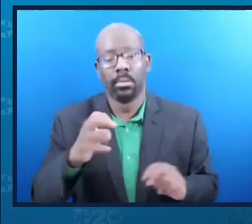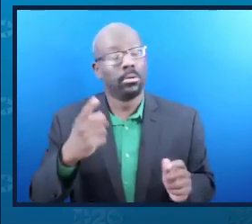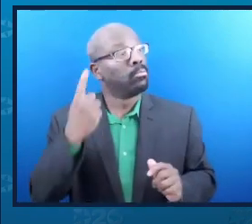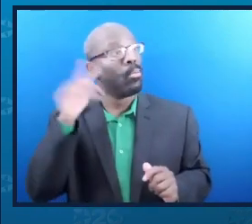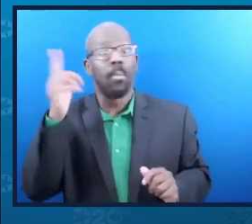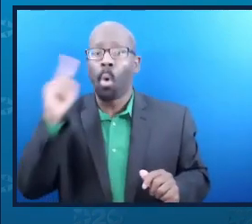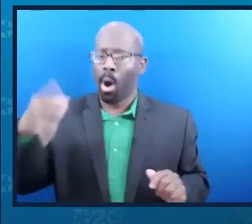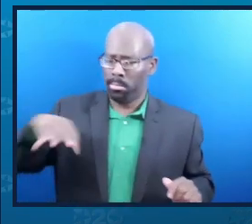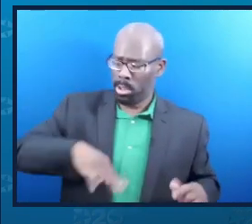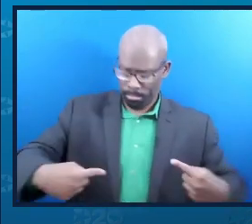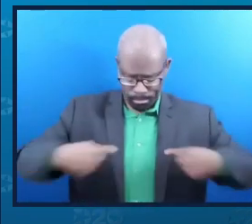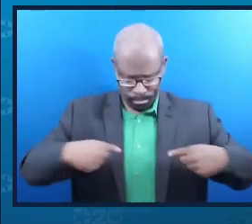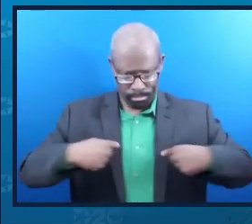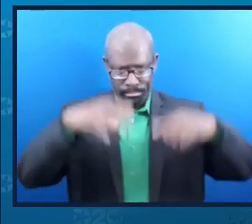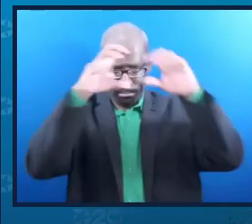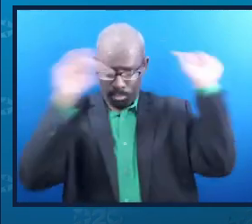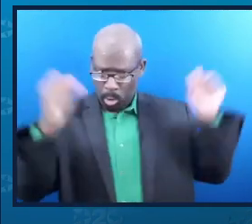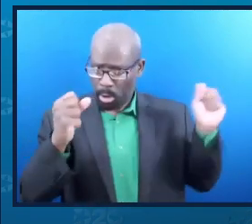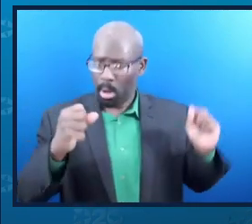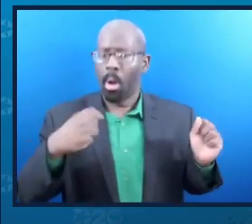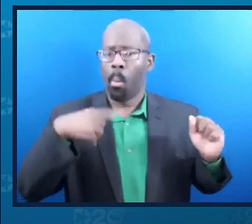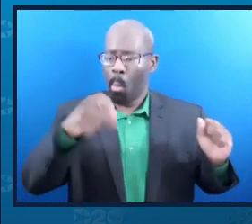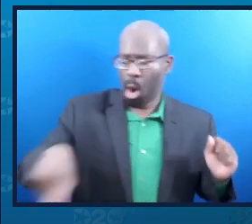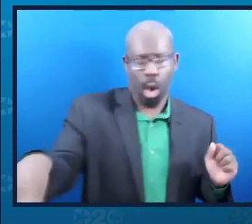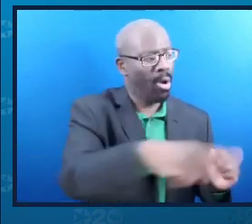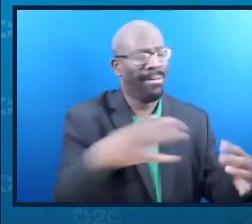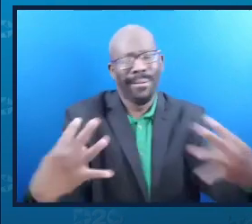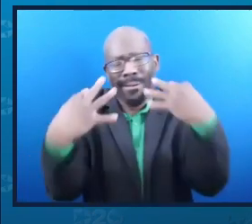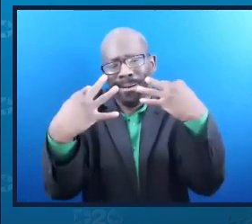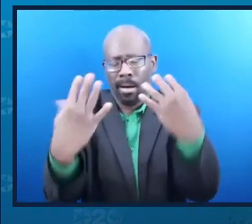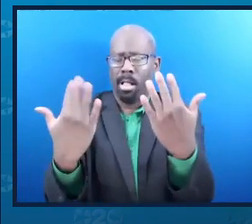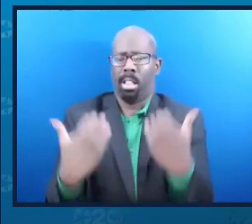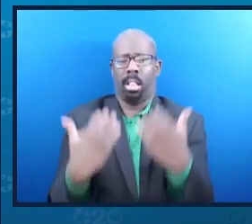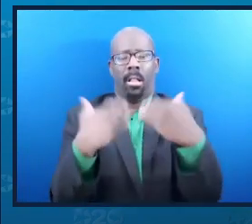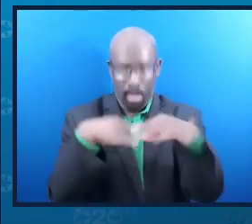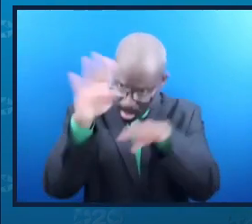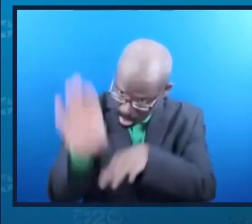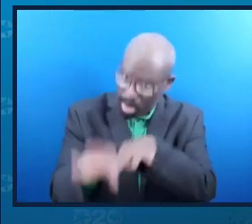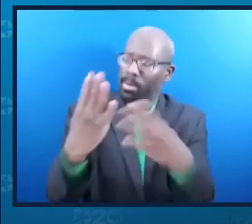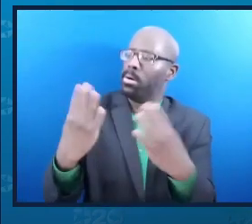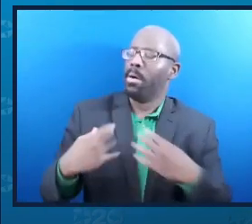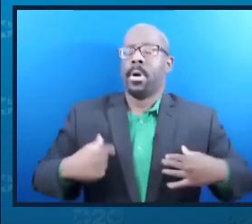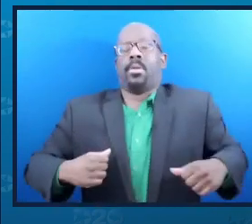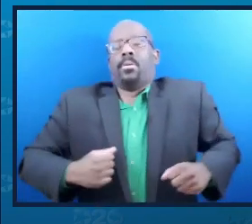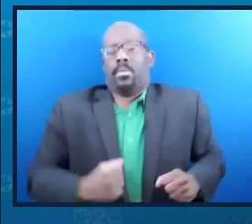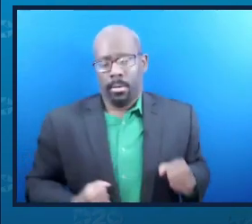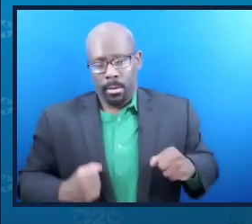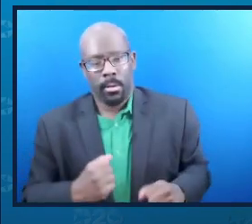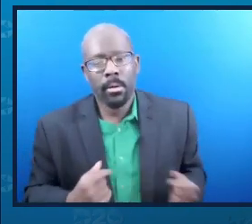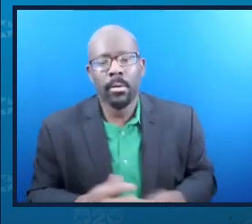MORE REALITY SHOW HE CAN USE TO